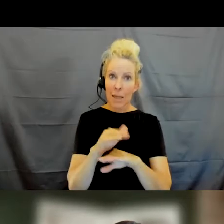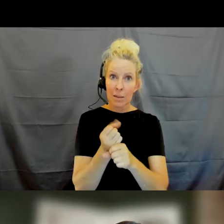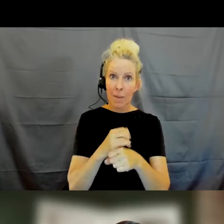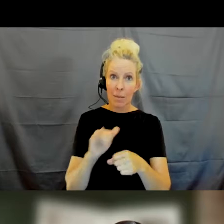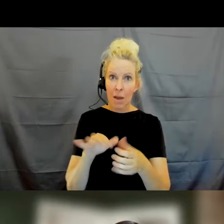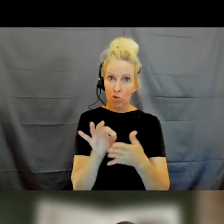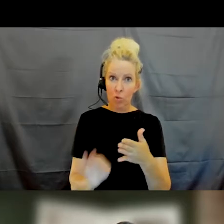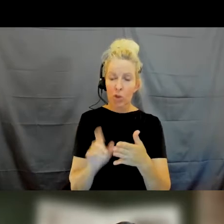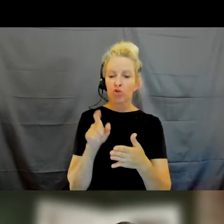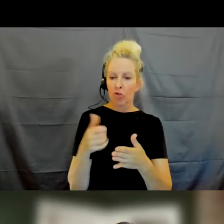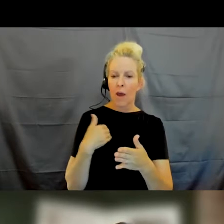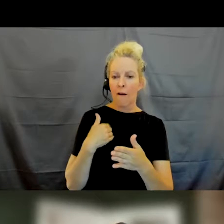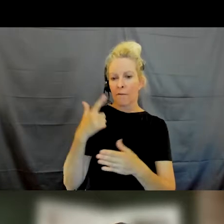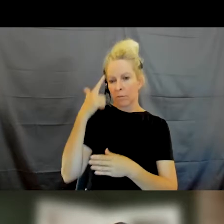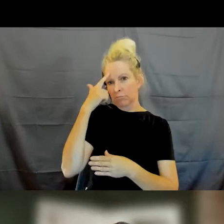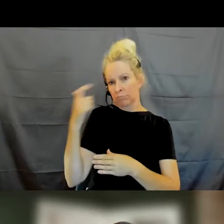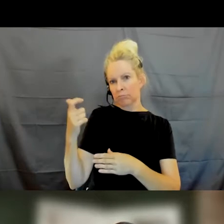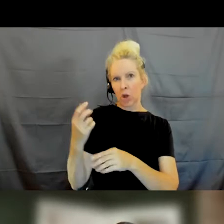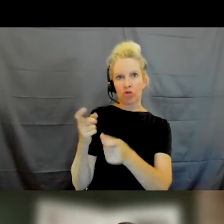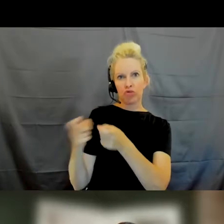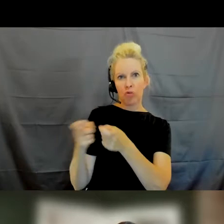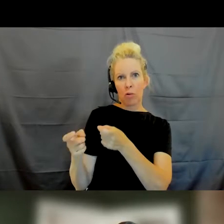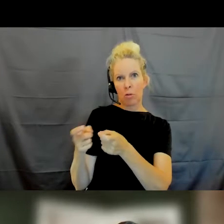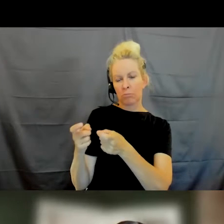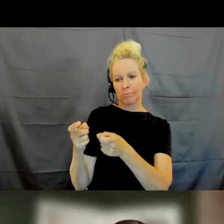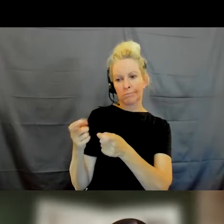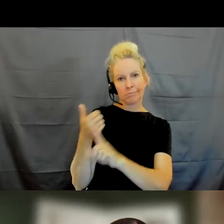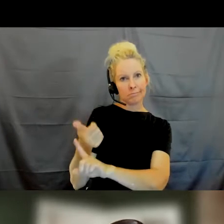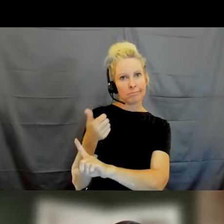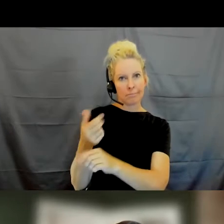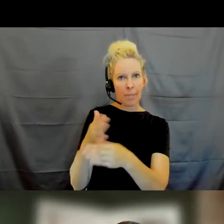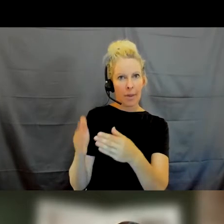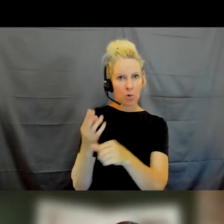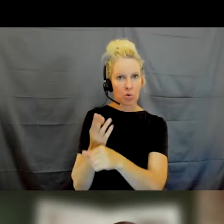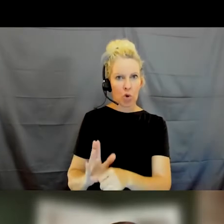some sort of control, give it to the end user, a submit button is perfect for that. I would still